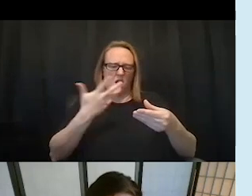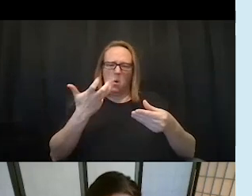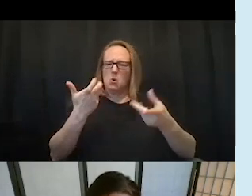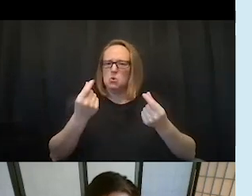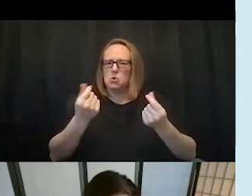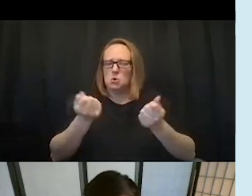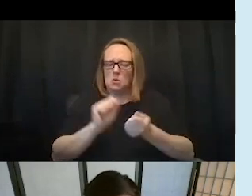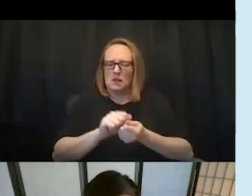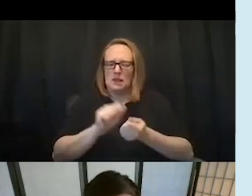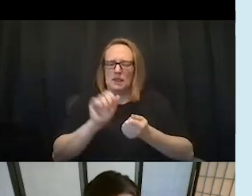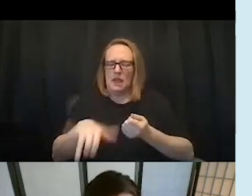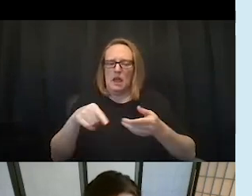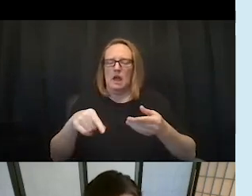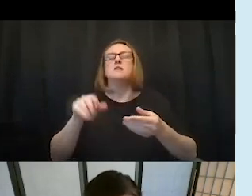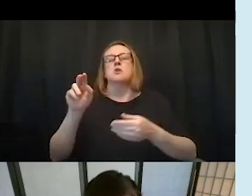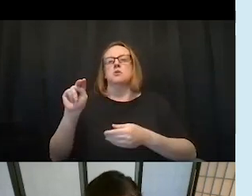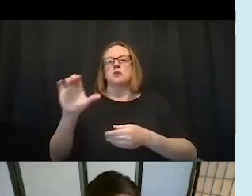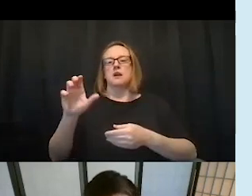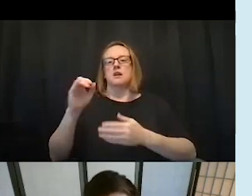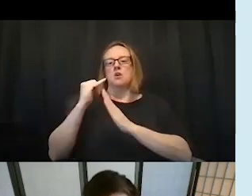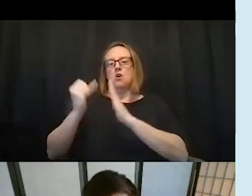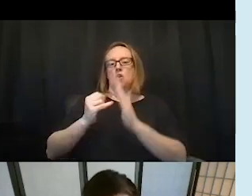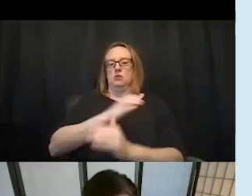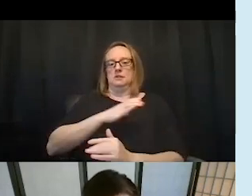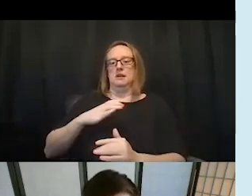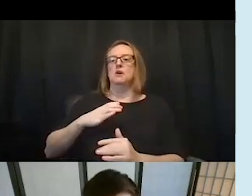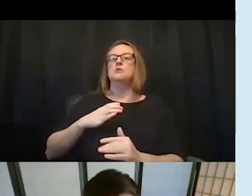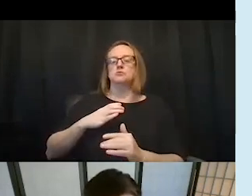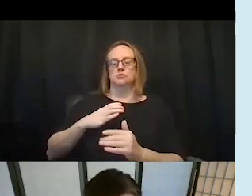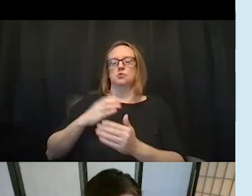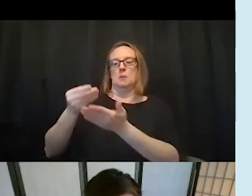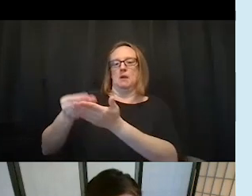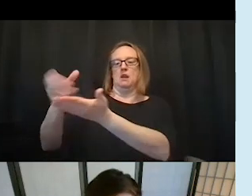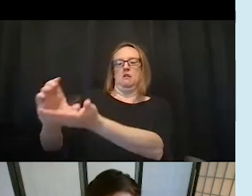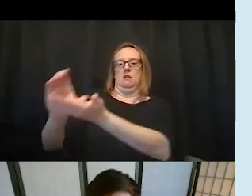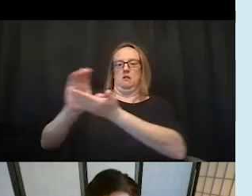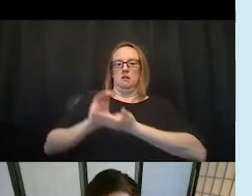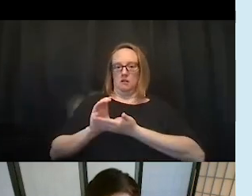um to self-publish uh and self-bind this book of poems called "Star Signals" um and there's a